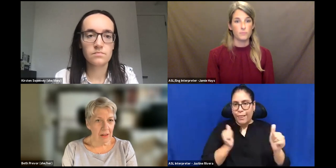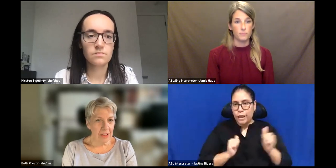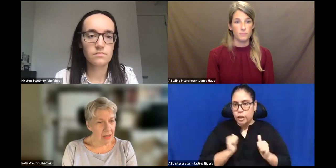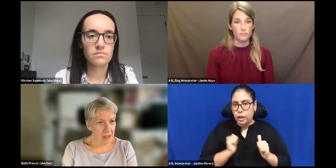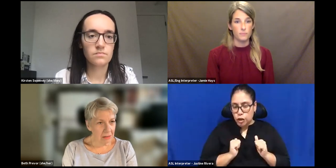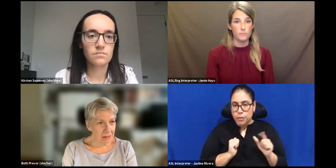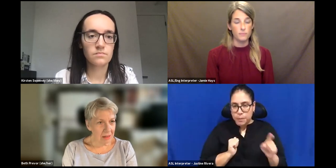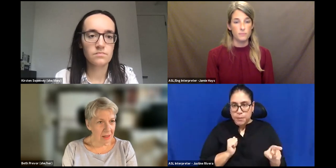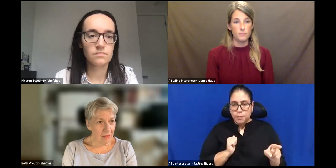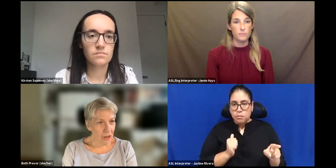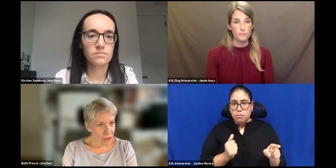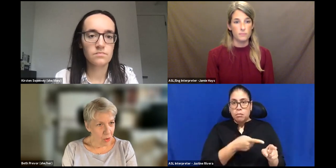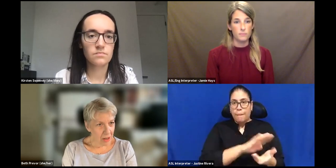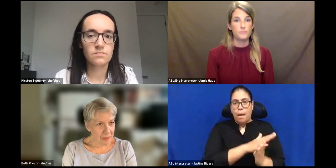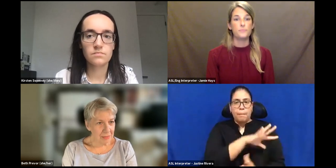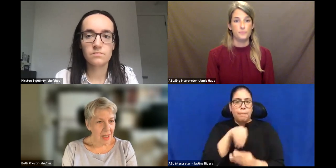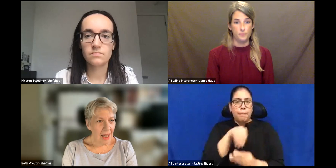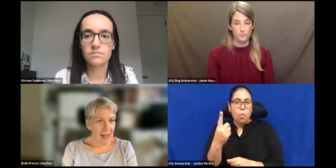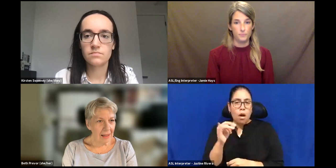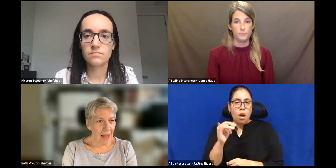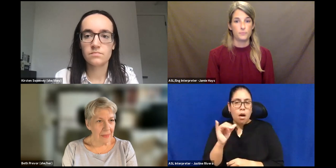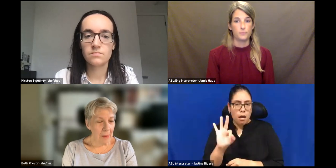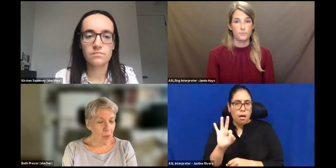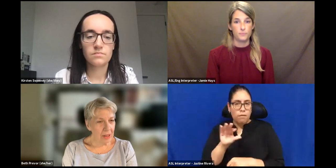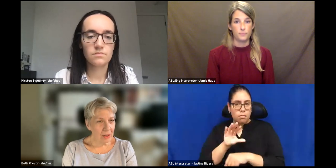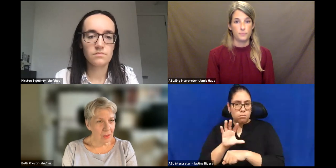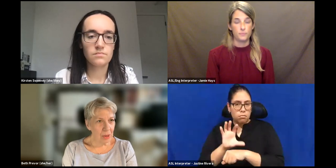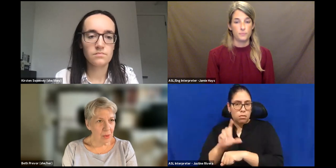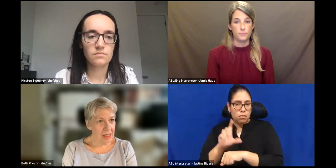of the consultants of A.R.T./New York. And at that point, we were